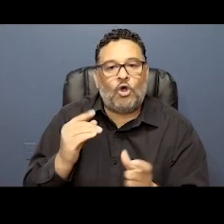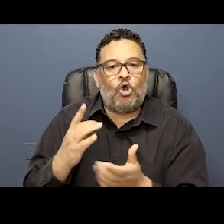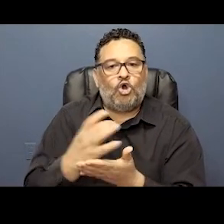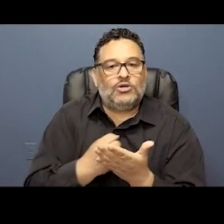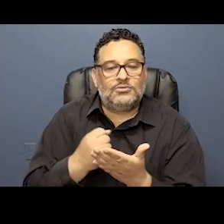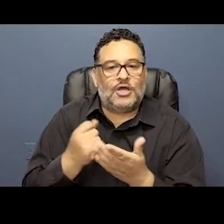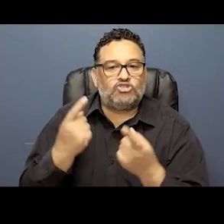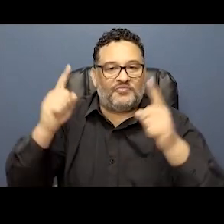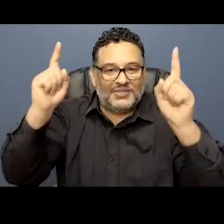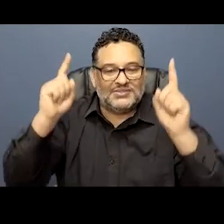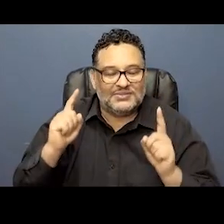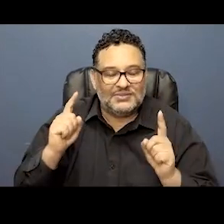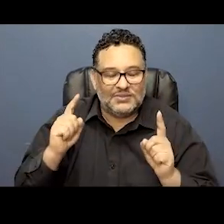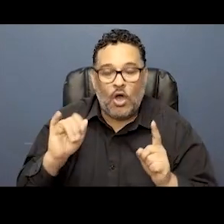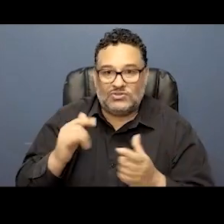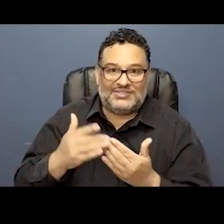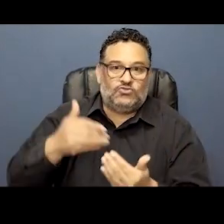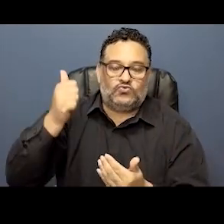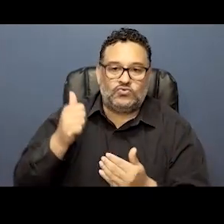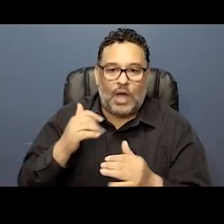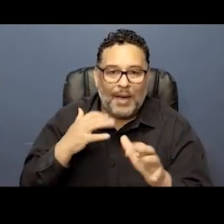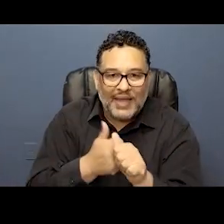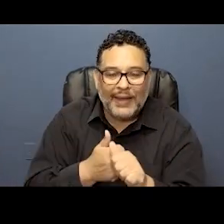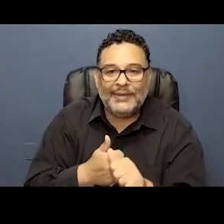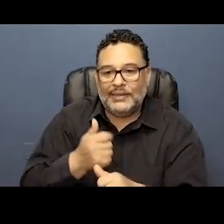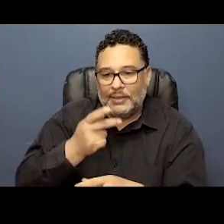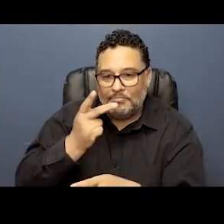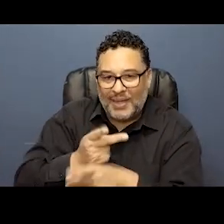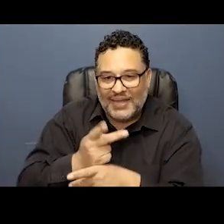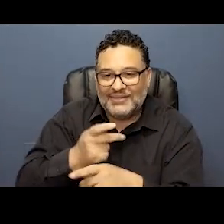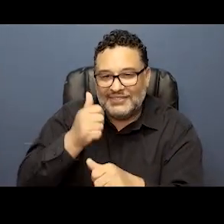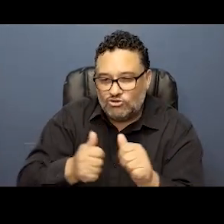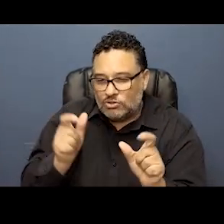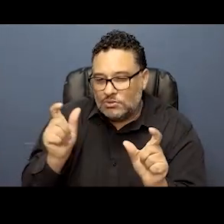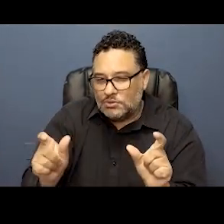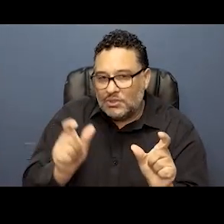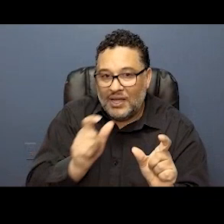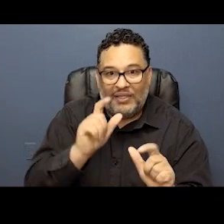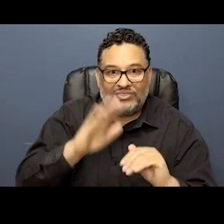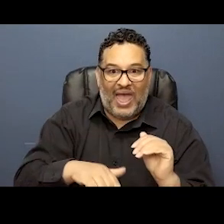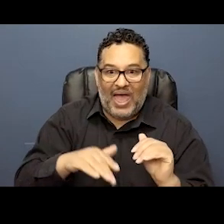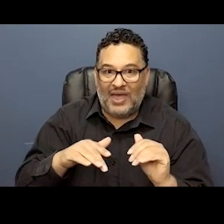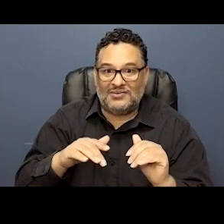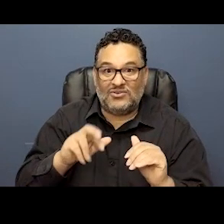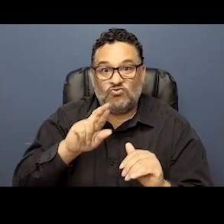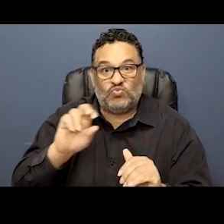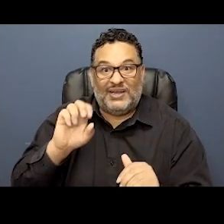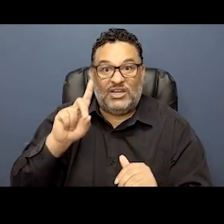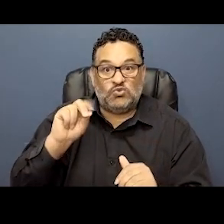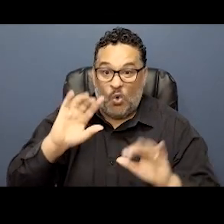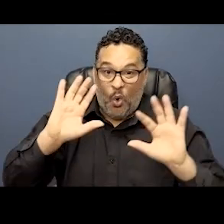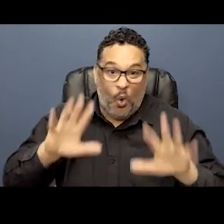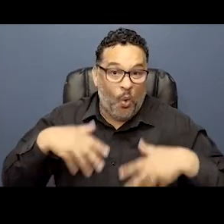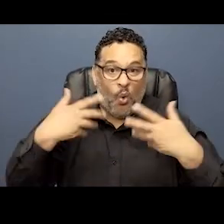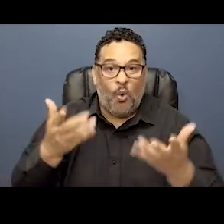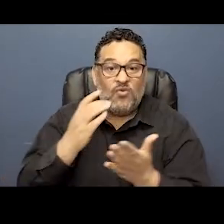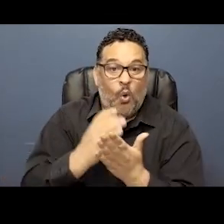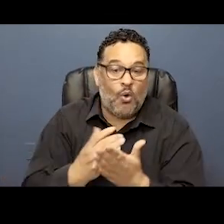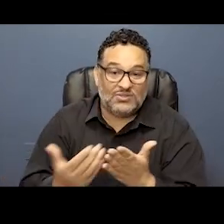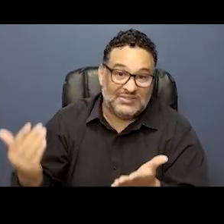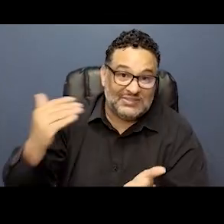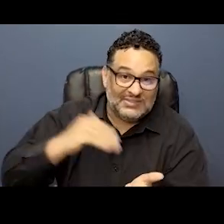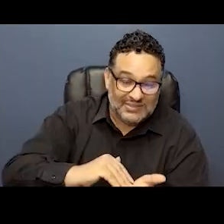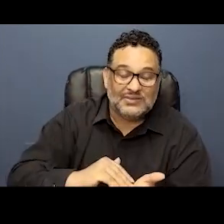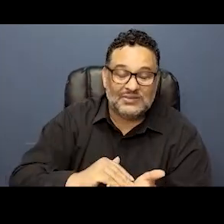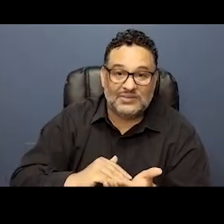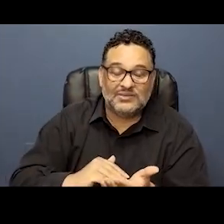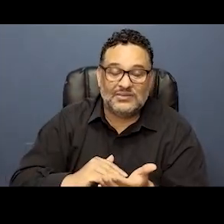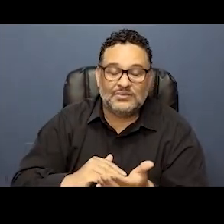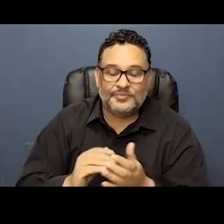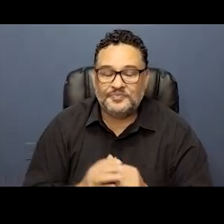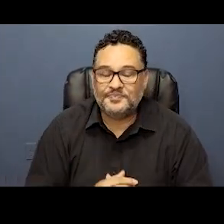makes it easier to update and maintain individual sections instead of redoing an entire course.